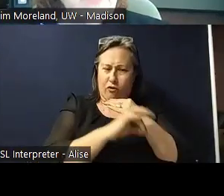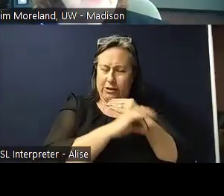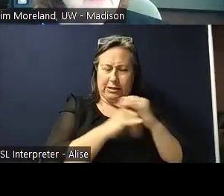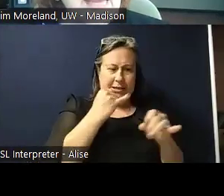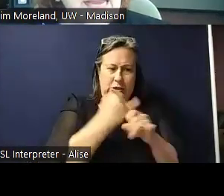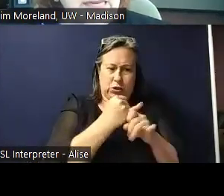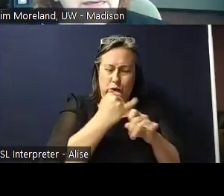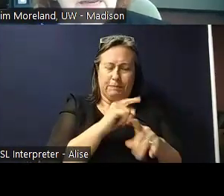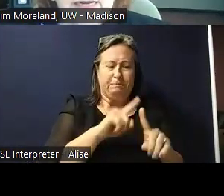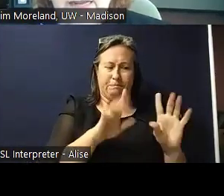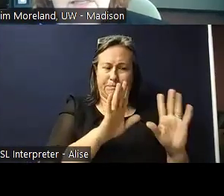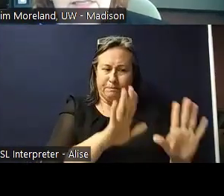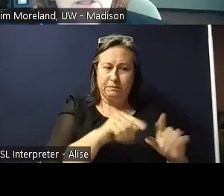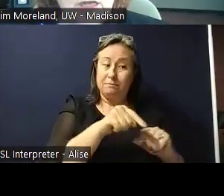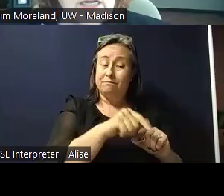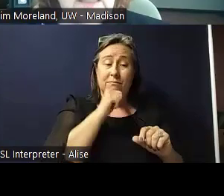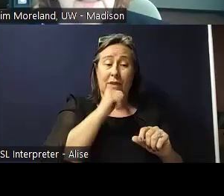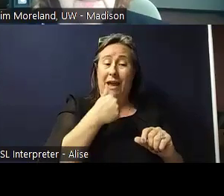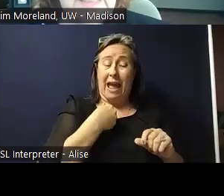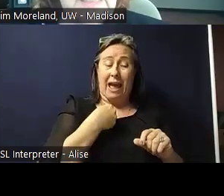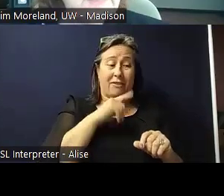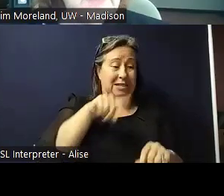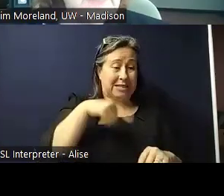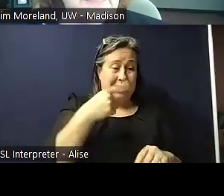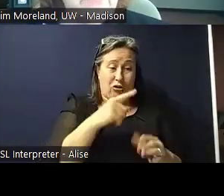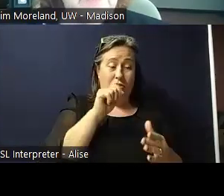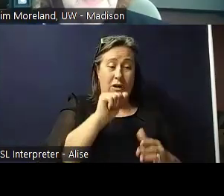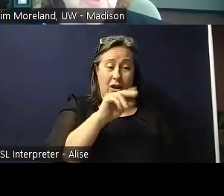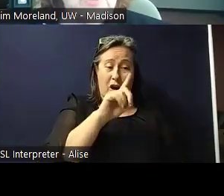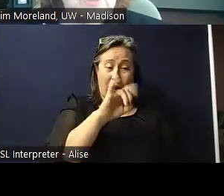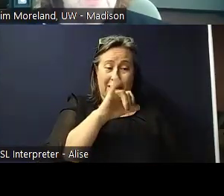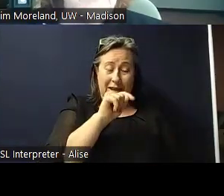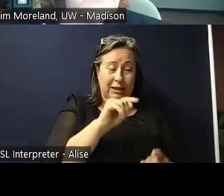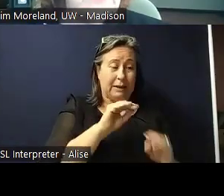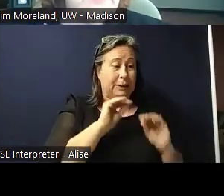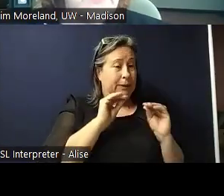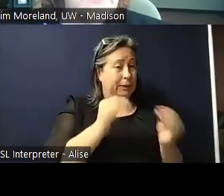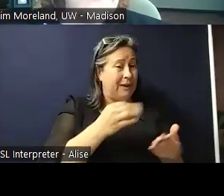and they did not have a single audit. They did not have a financial audit of any kind,